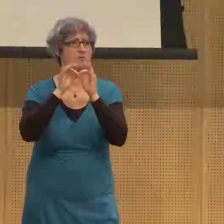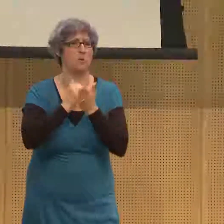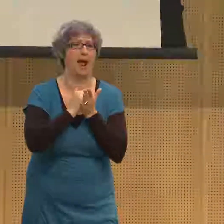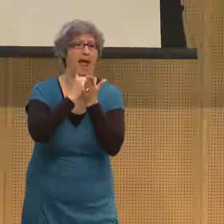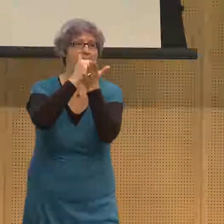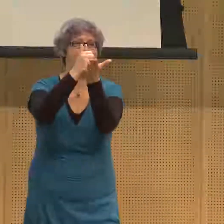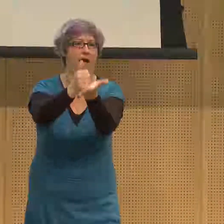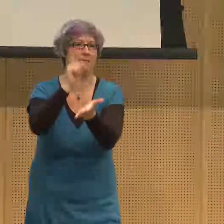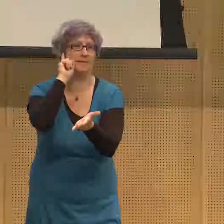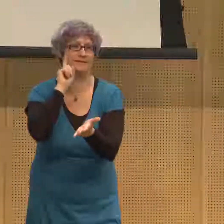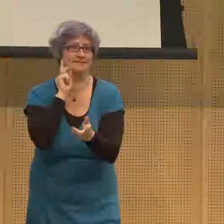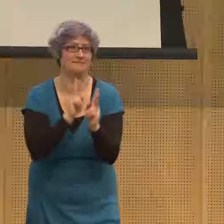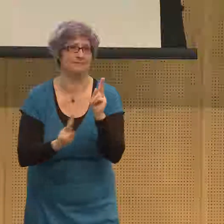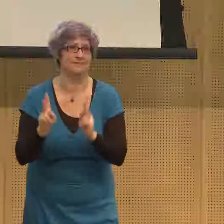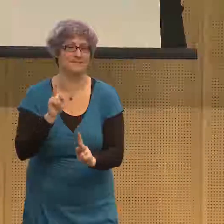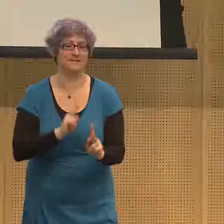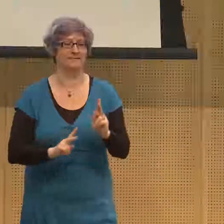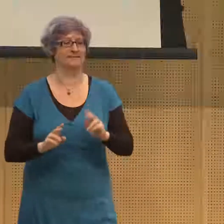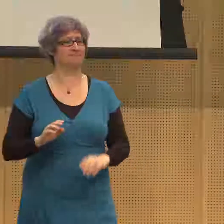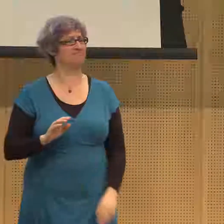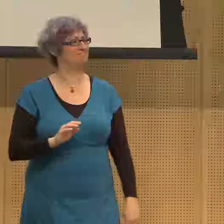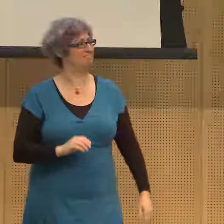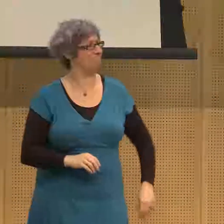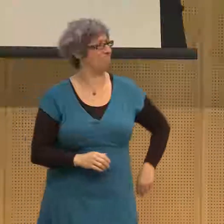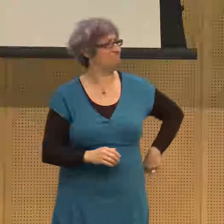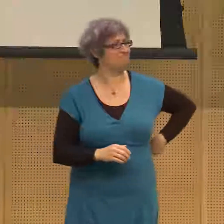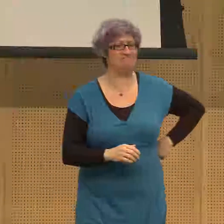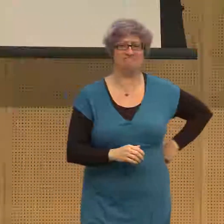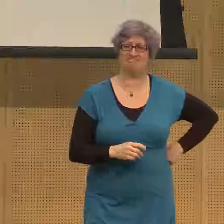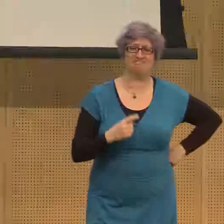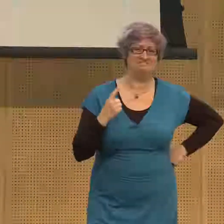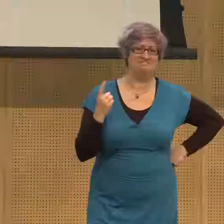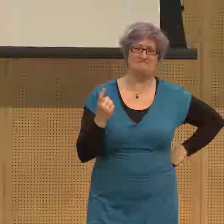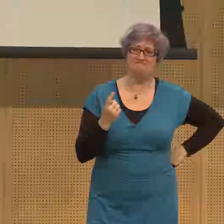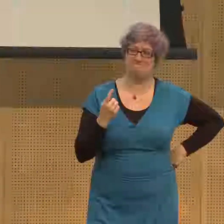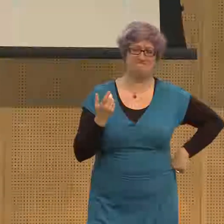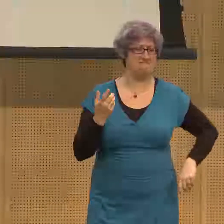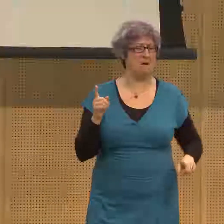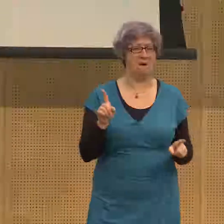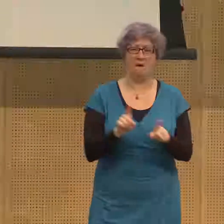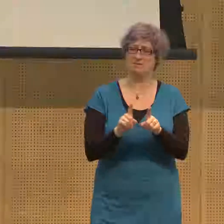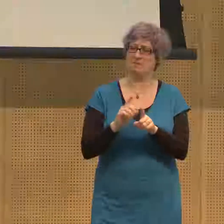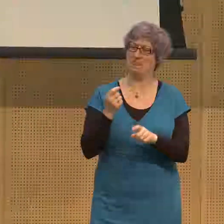Or I was told, "You should become an interpreter "and help deaf people."